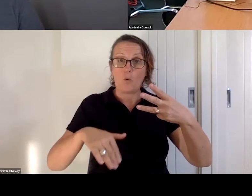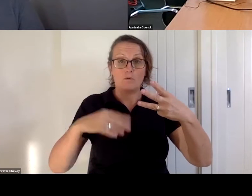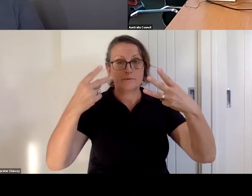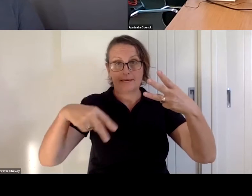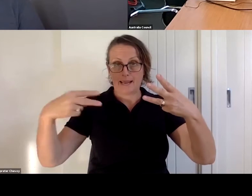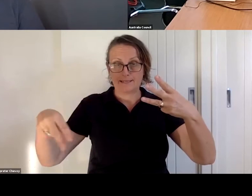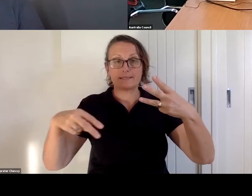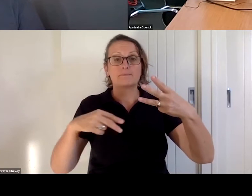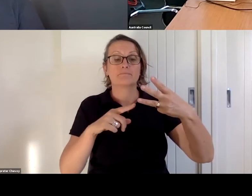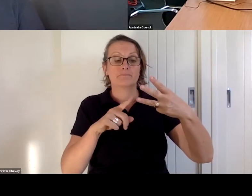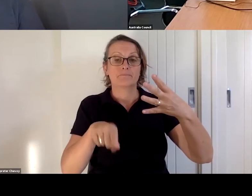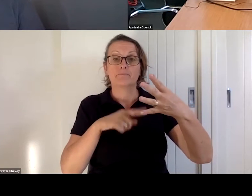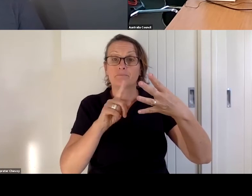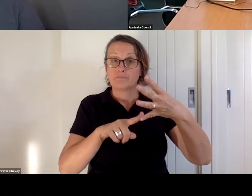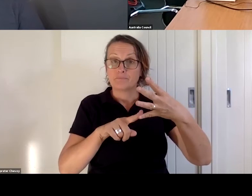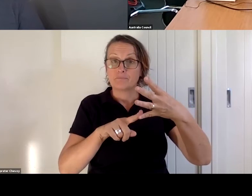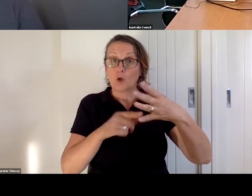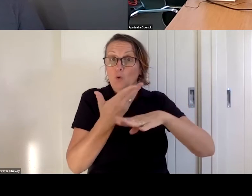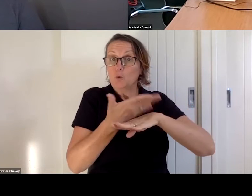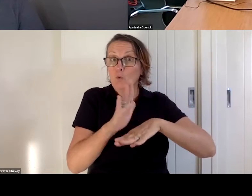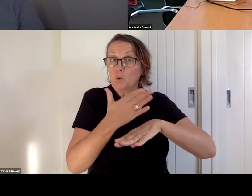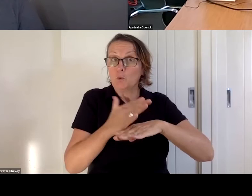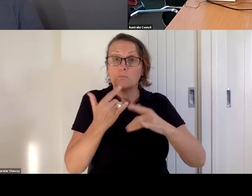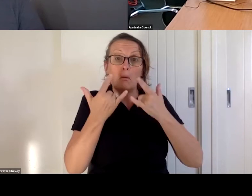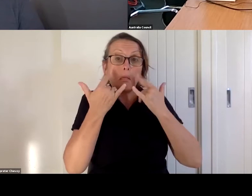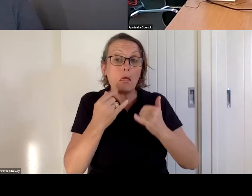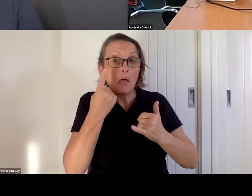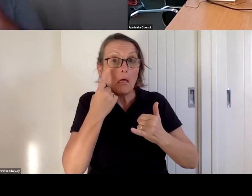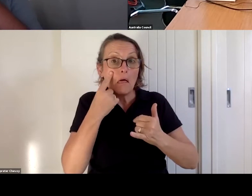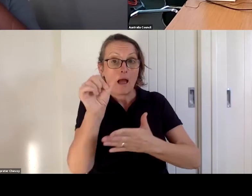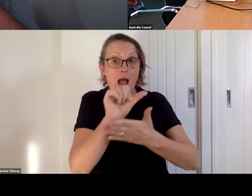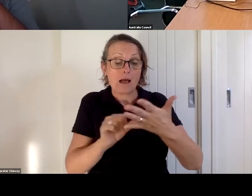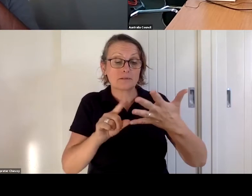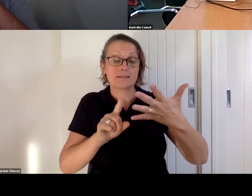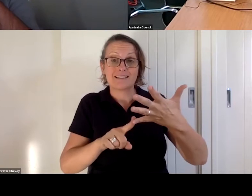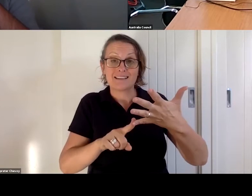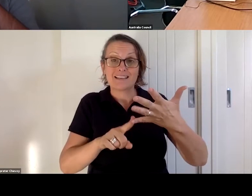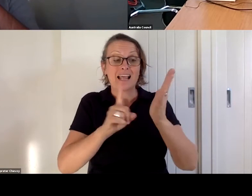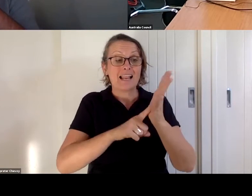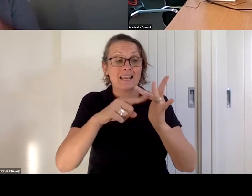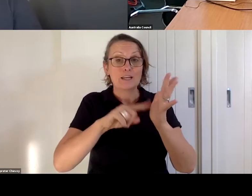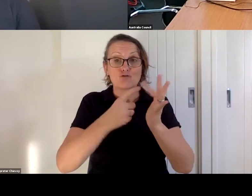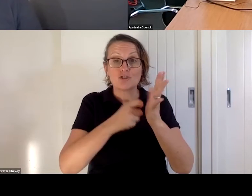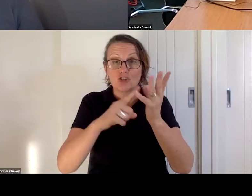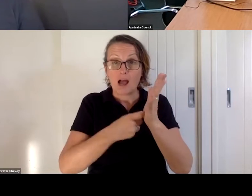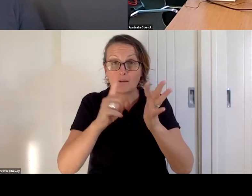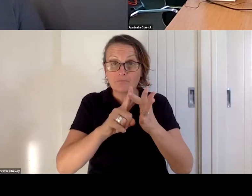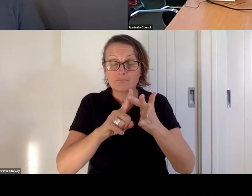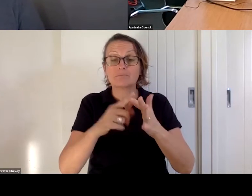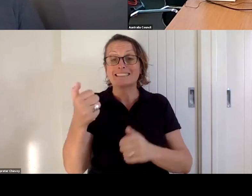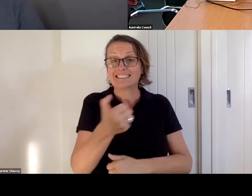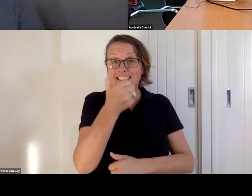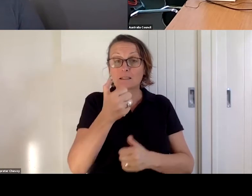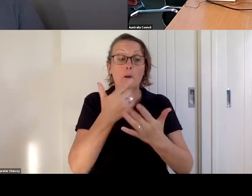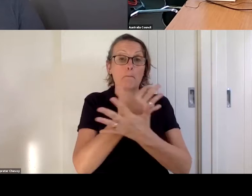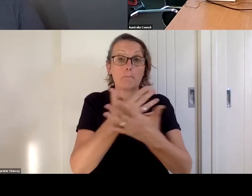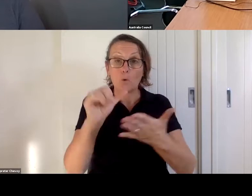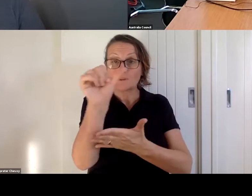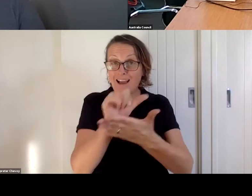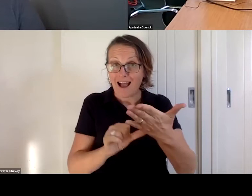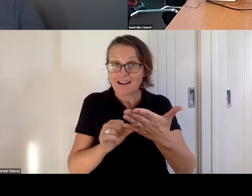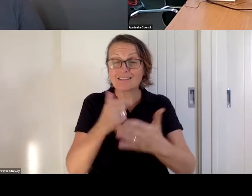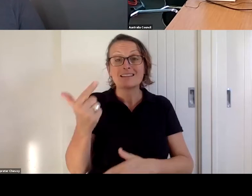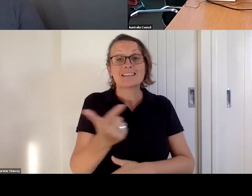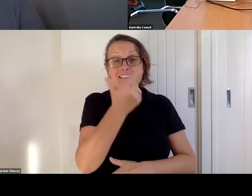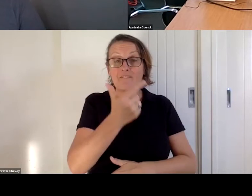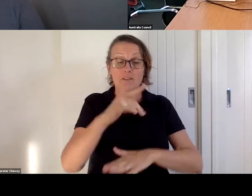Imagine experimental arts, literature, multi artform, literature, visual and theatre arts.